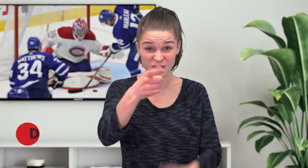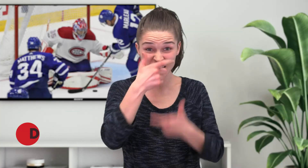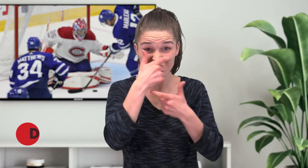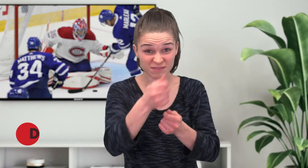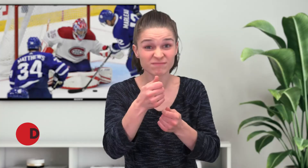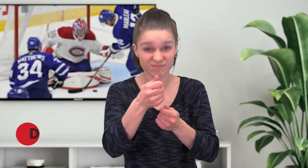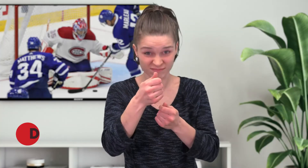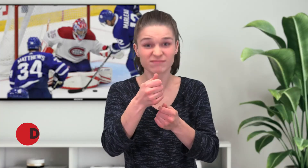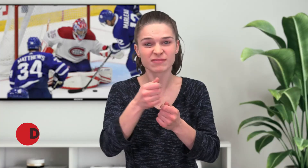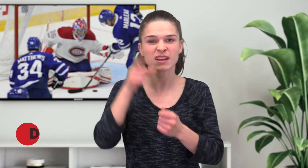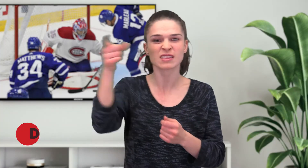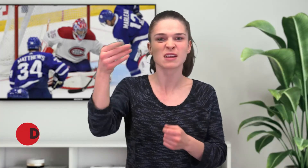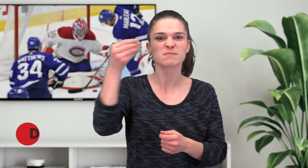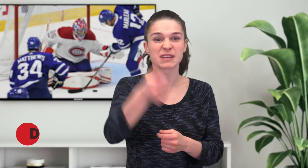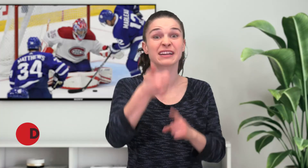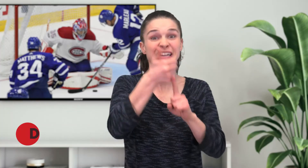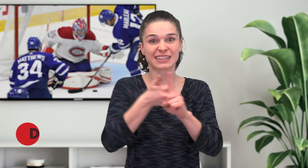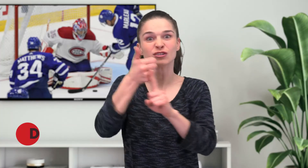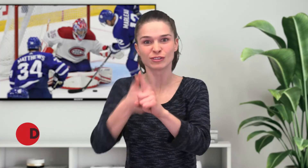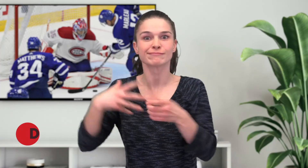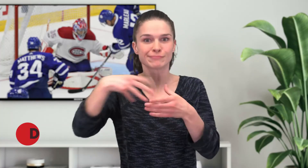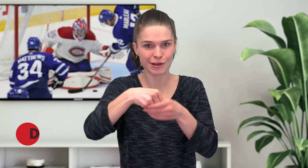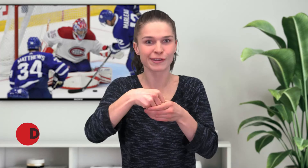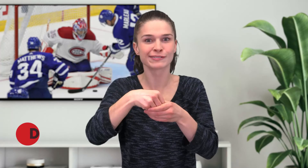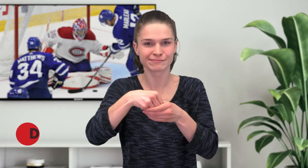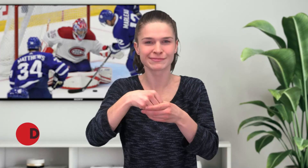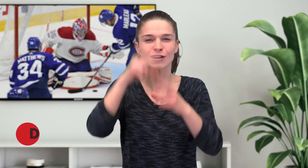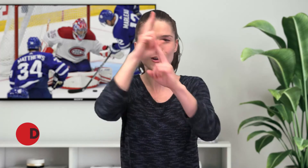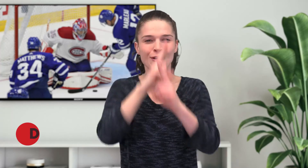[Nicole]: If you are interested, they are paying each participant